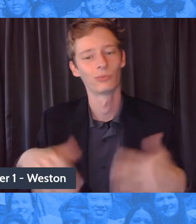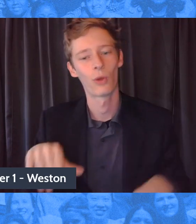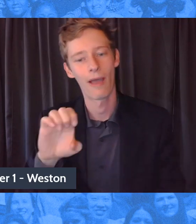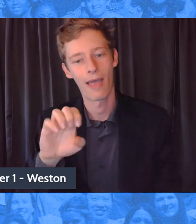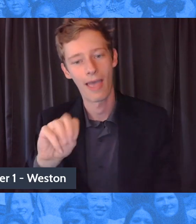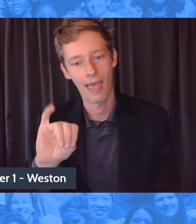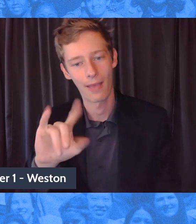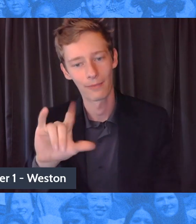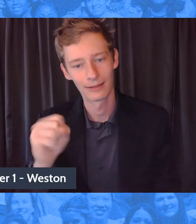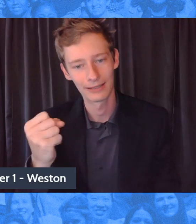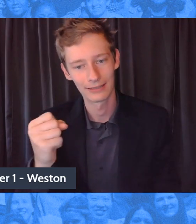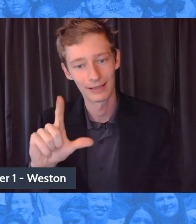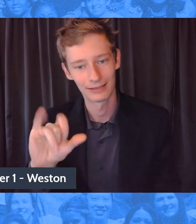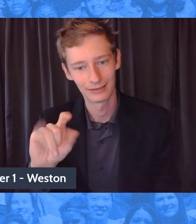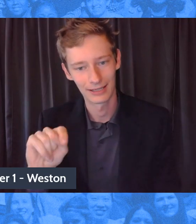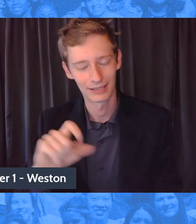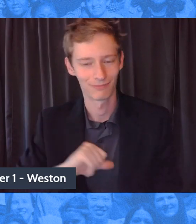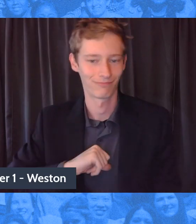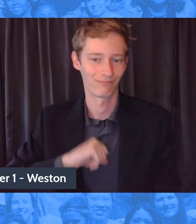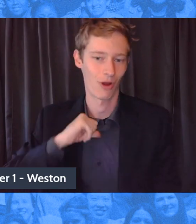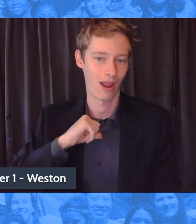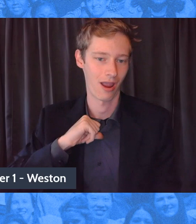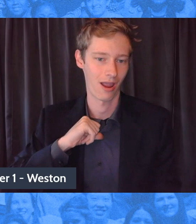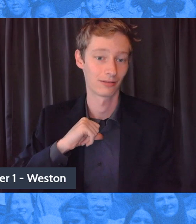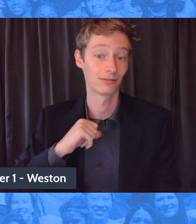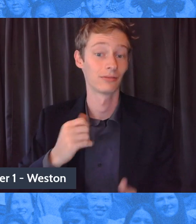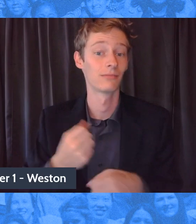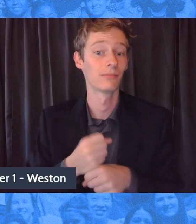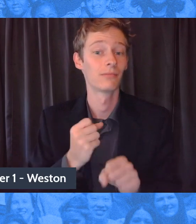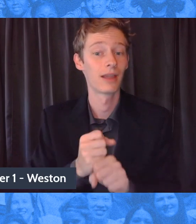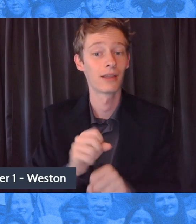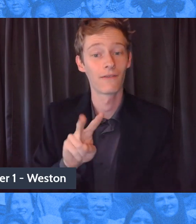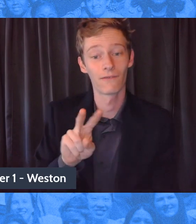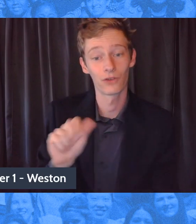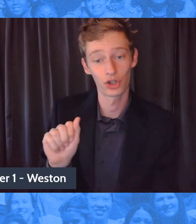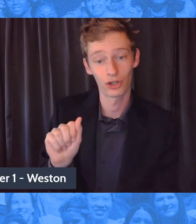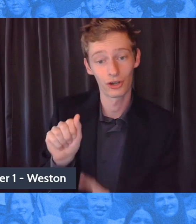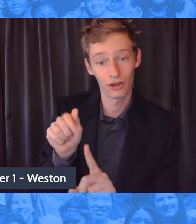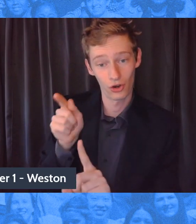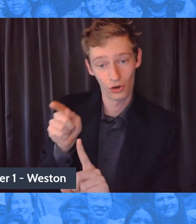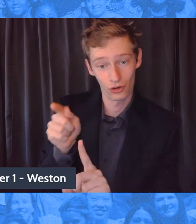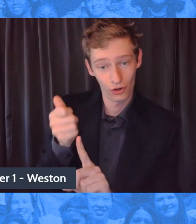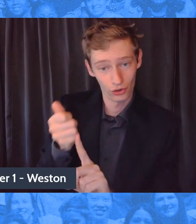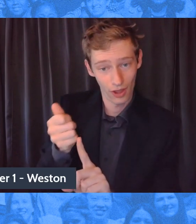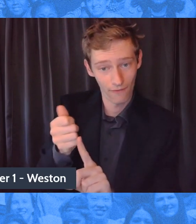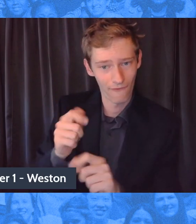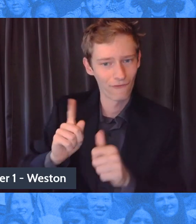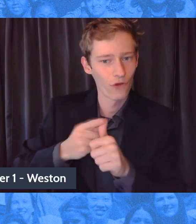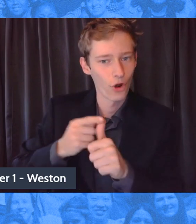to making history as the first Afro Latina lieutenant governor. If he wants to help elect Hala Ayala